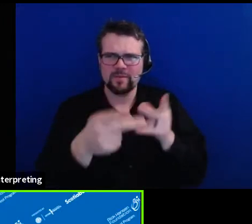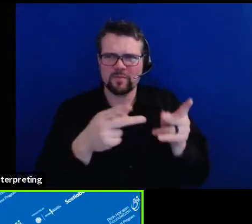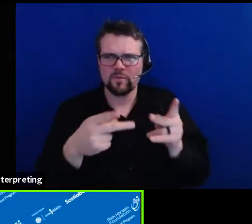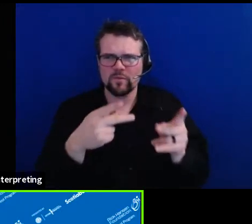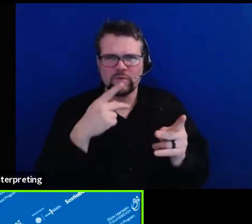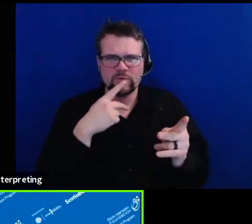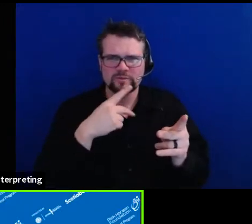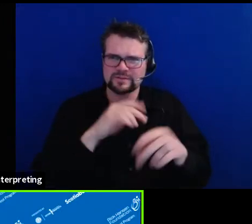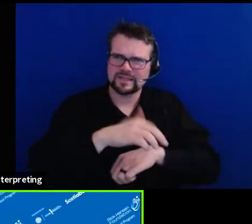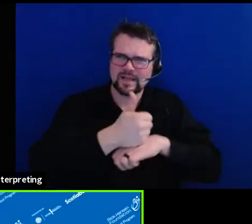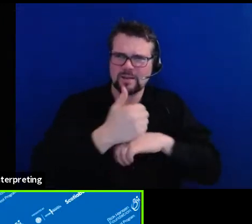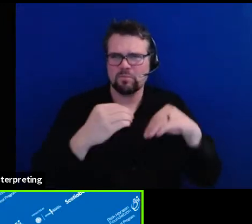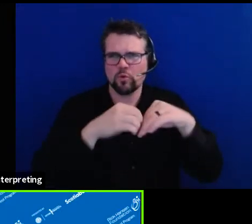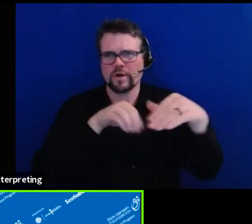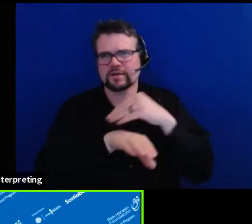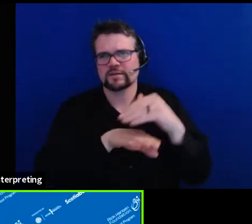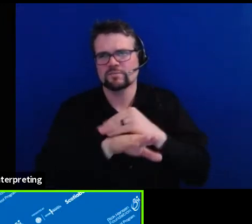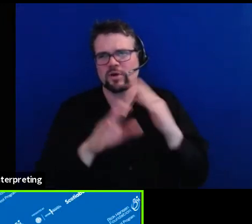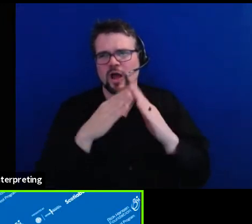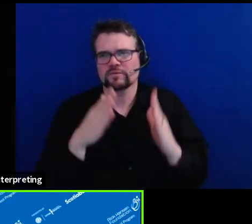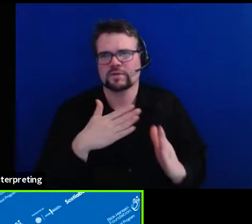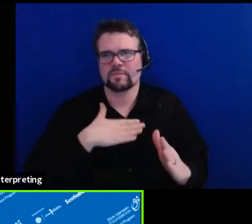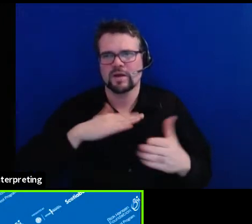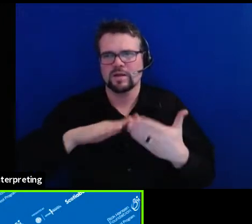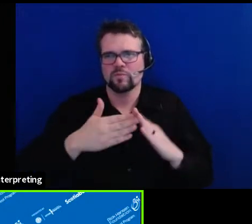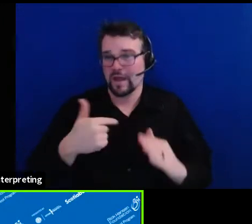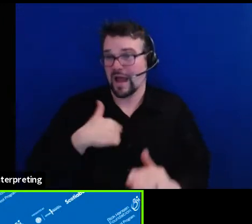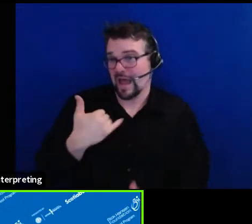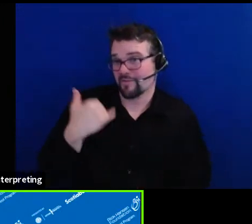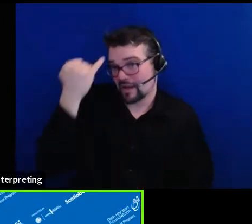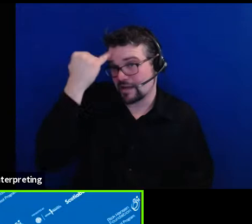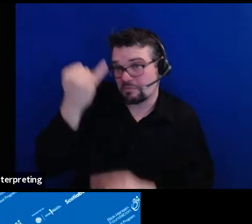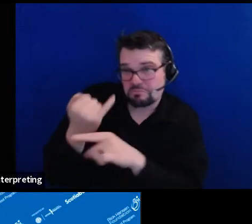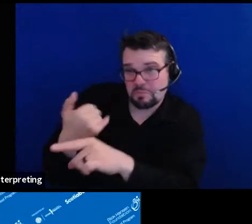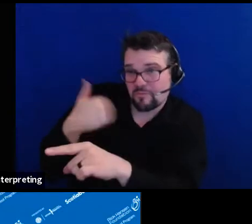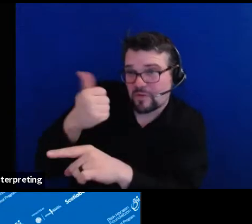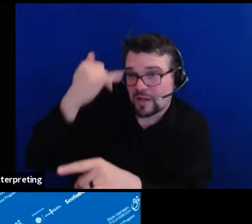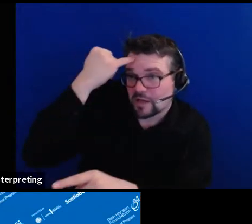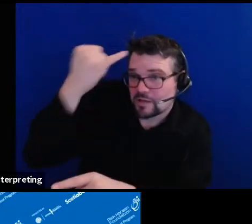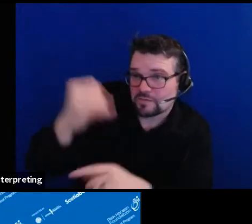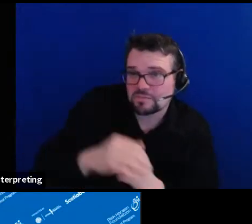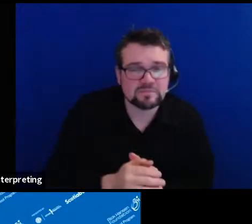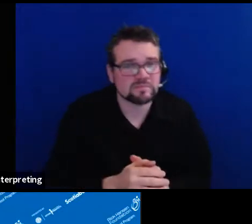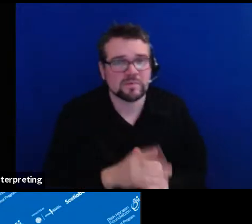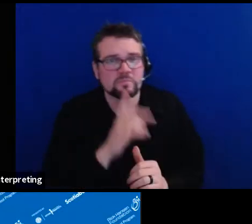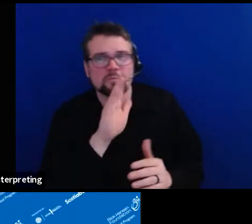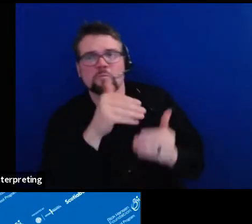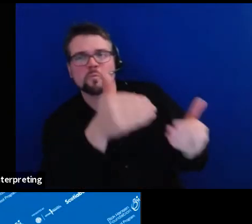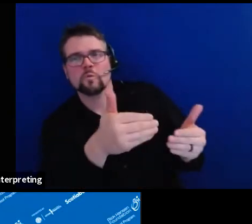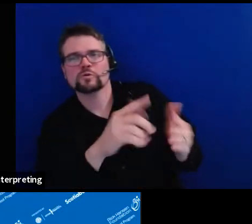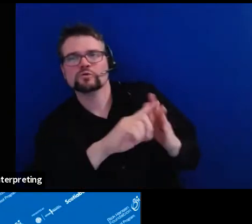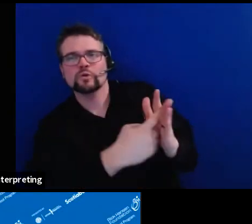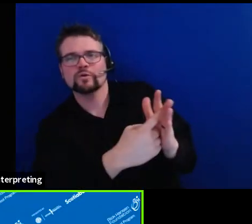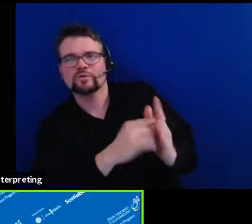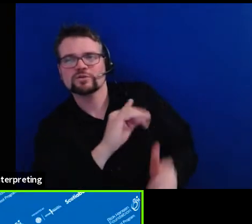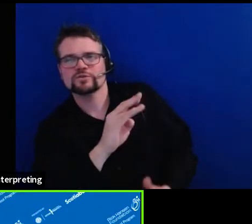AND TERI, DO YOU HAVE SOME -- I HAVE SOME IDEAS. DO YOU HAVE SOME TO SHARE? >> YOU START OUT, JILL. >> WELL, YOU CAN ENCOURAGE LOCAL